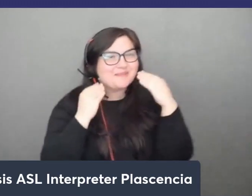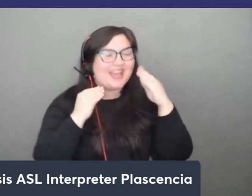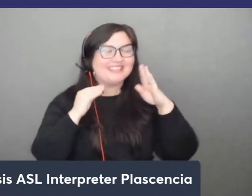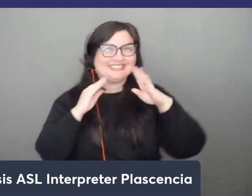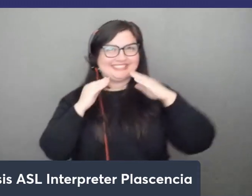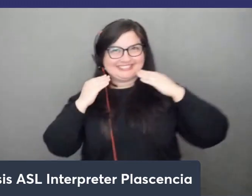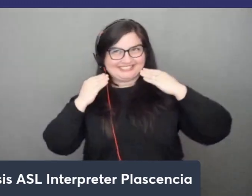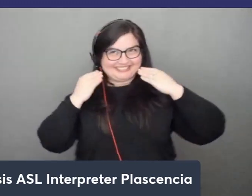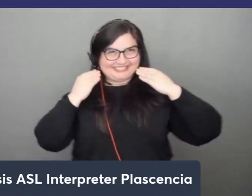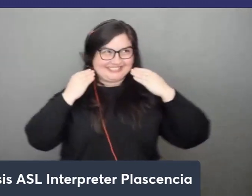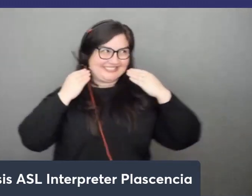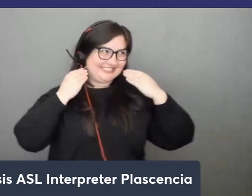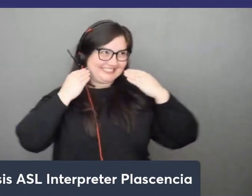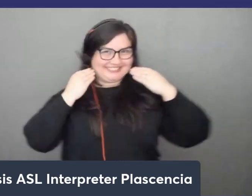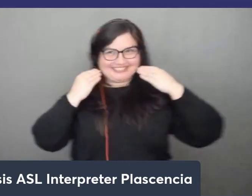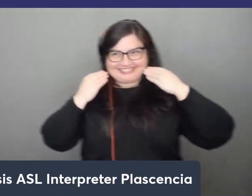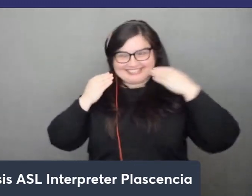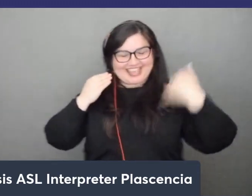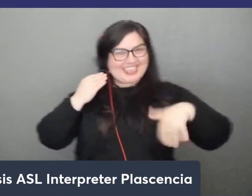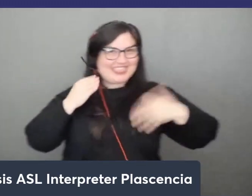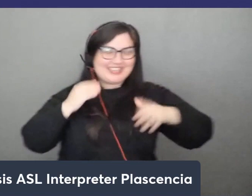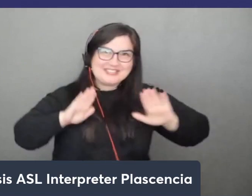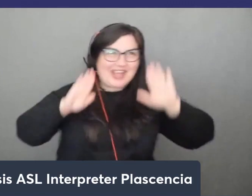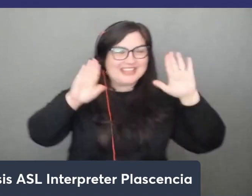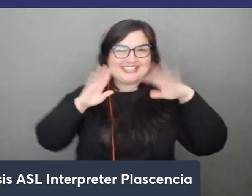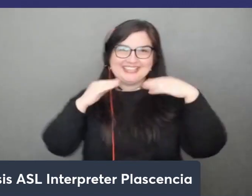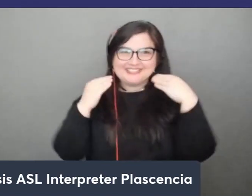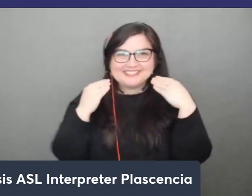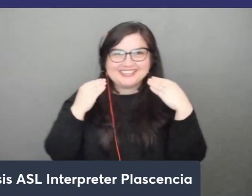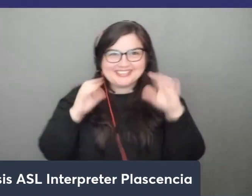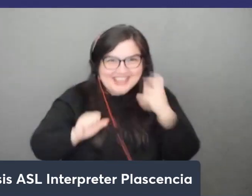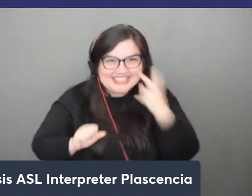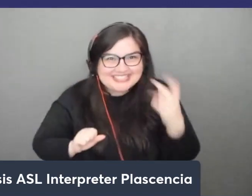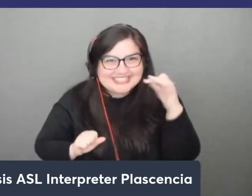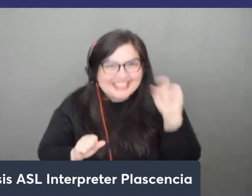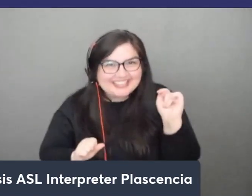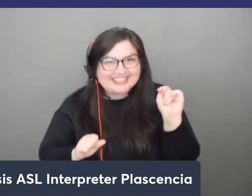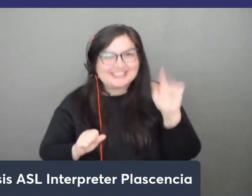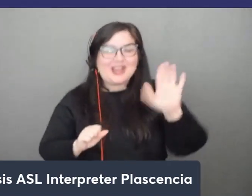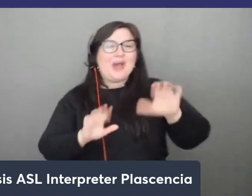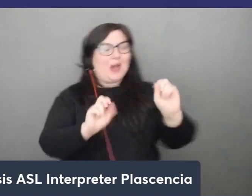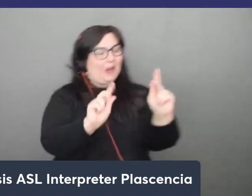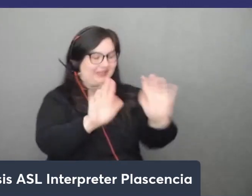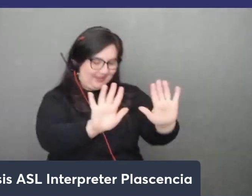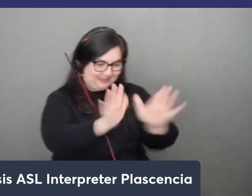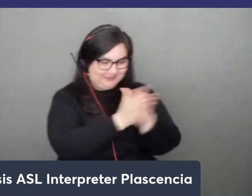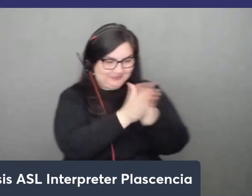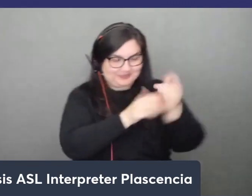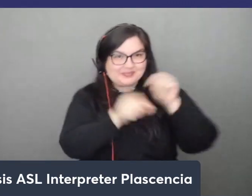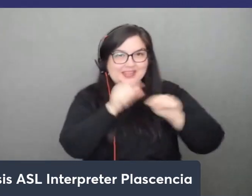from ear to ear, man. This is awesome. Yeah, this is super awesome. (voice muffling) - All right, Ali, now you got Brian smiling.